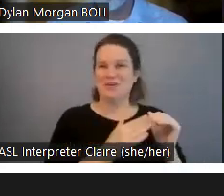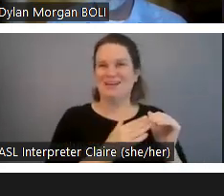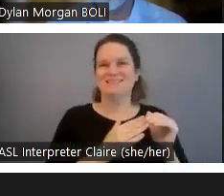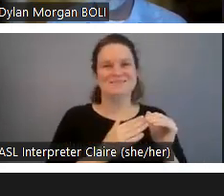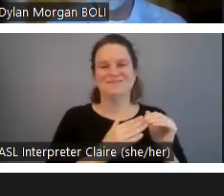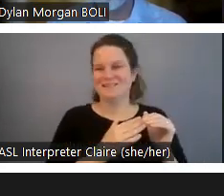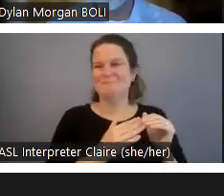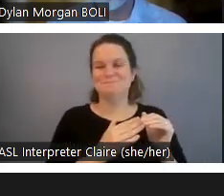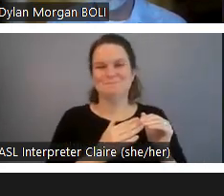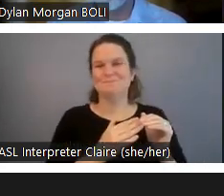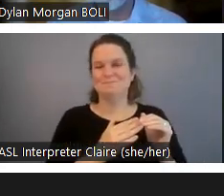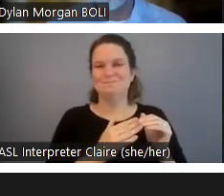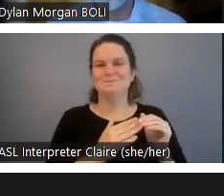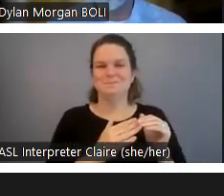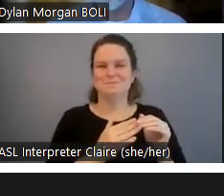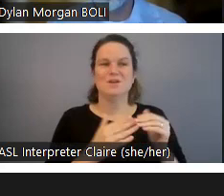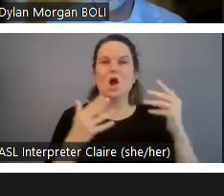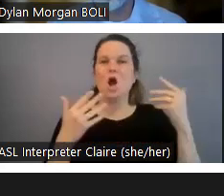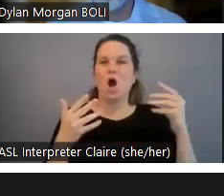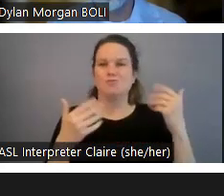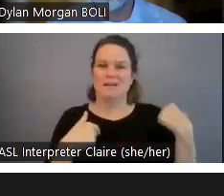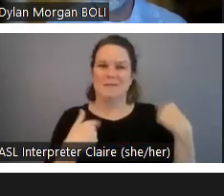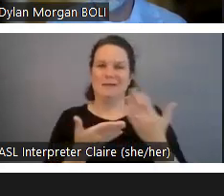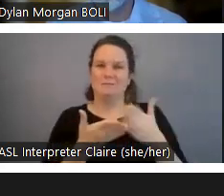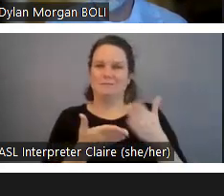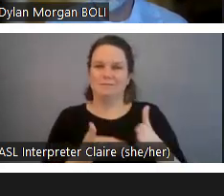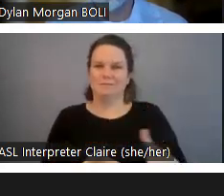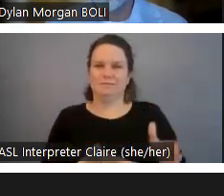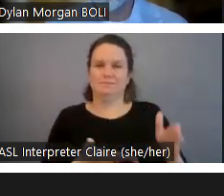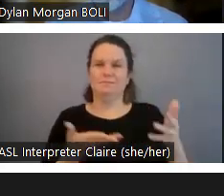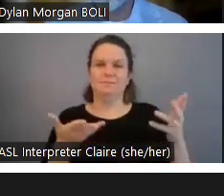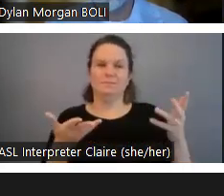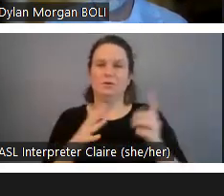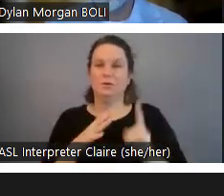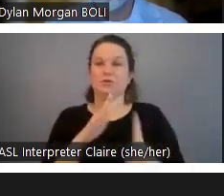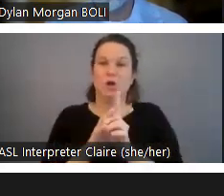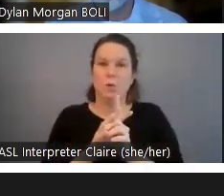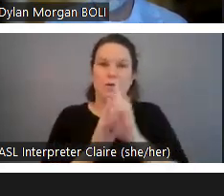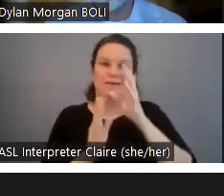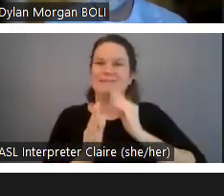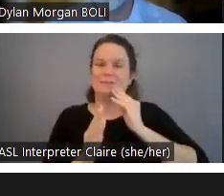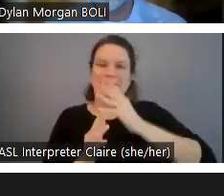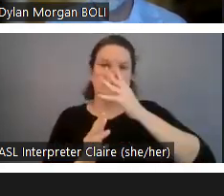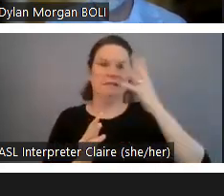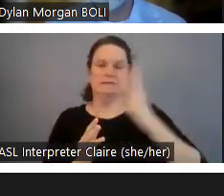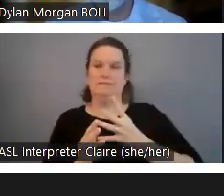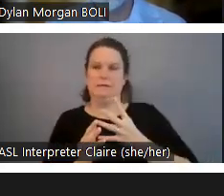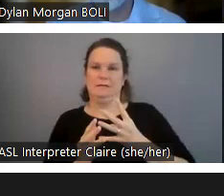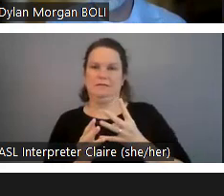communities that have already been marginalized, that already show up with being dismissed, and how that impacts